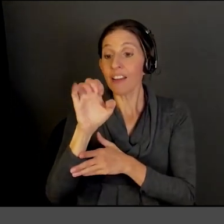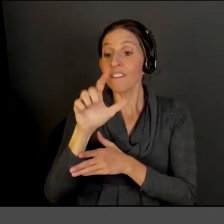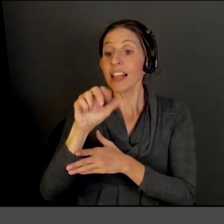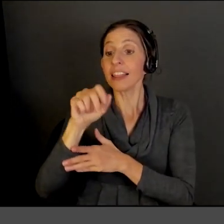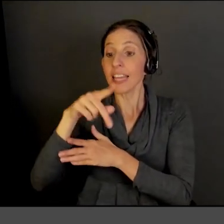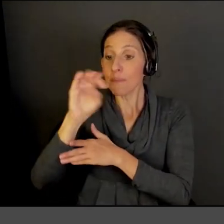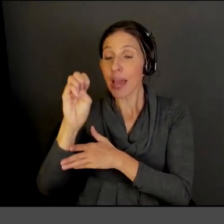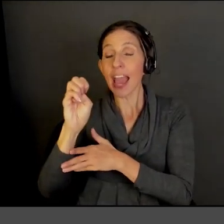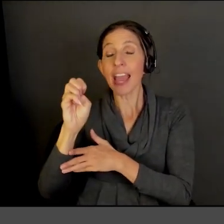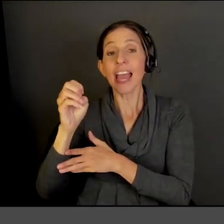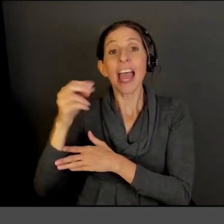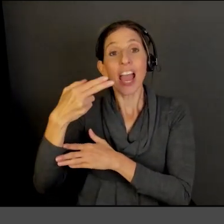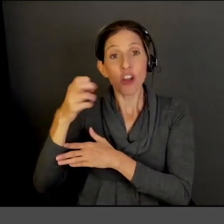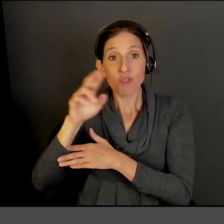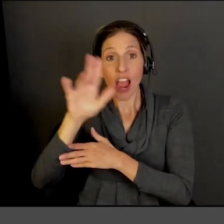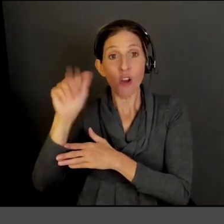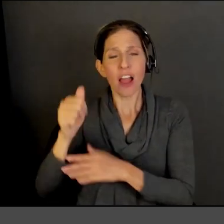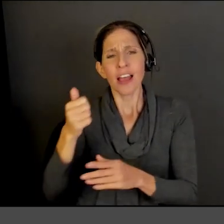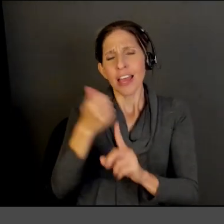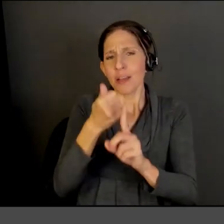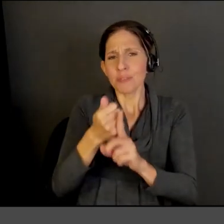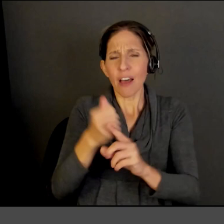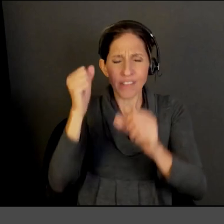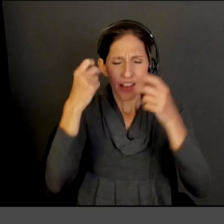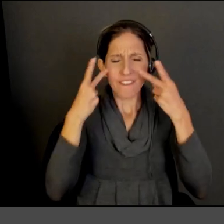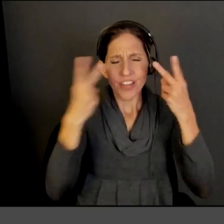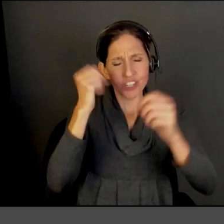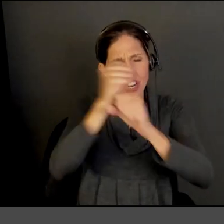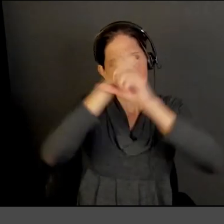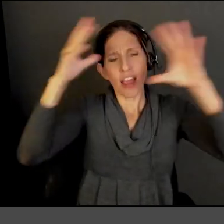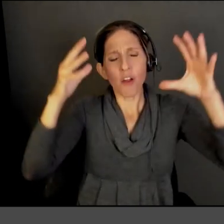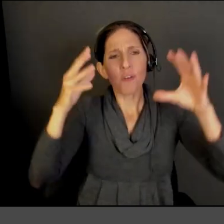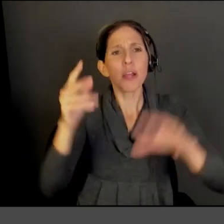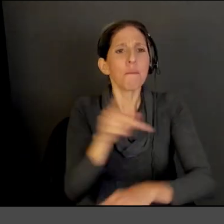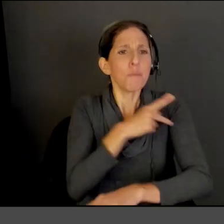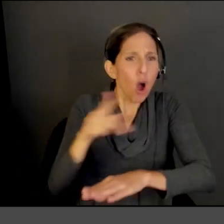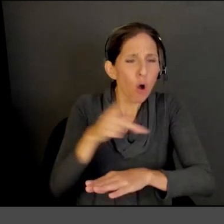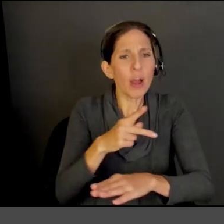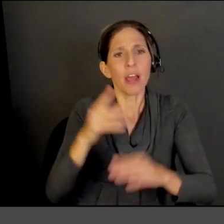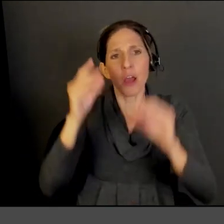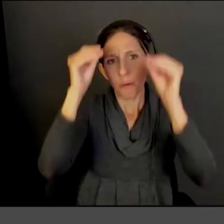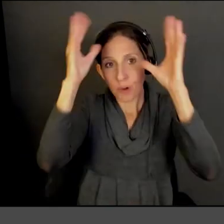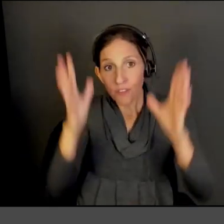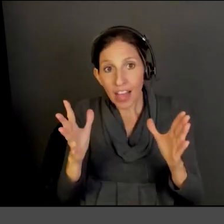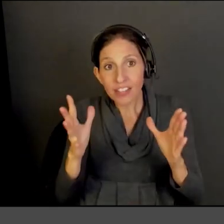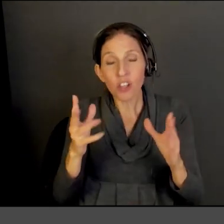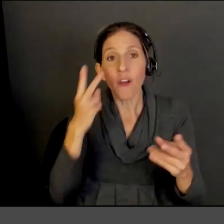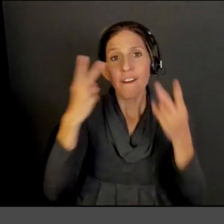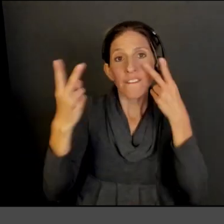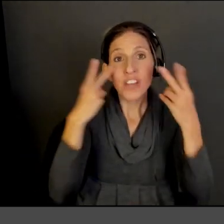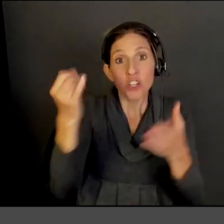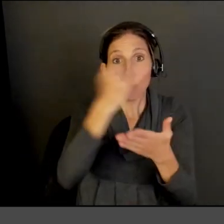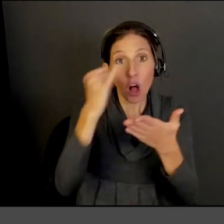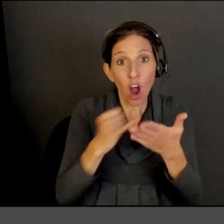PROFESSOR, VISUAL ARTIST AND COMMUNITY BUILDER. HE IS CURRENTLY WRITING A POETRY COLLECTION ON THE WAR